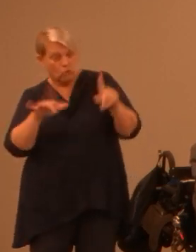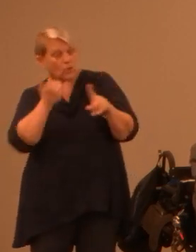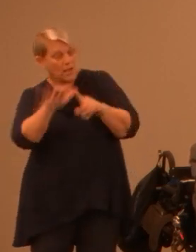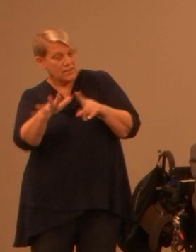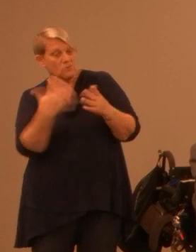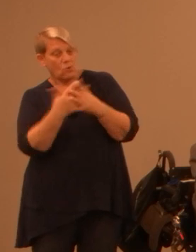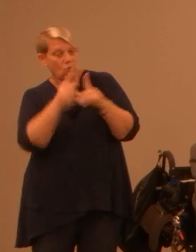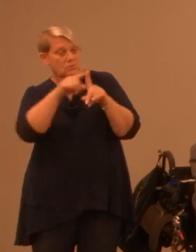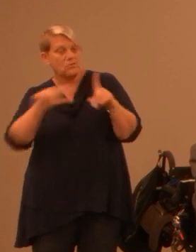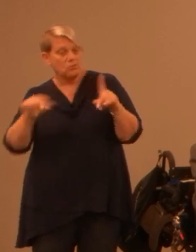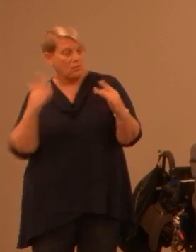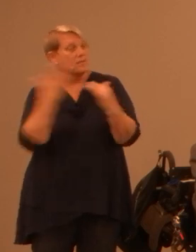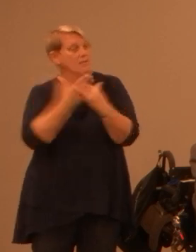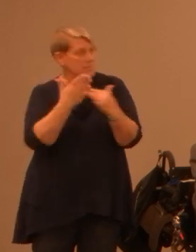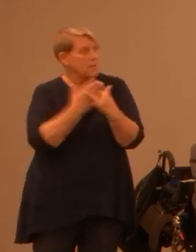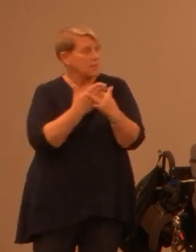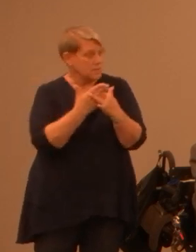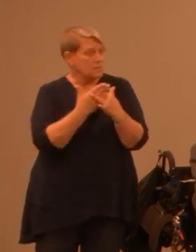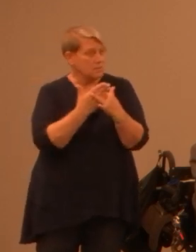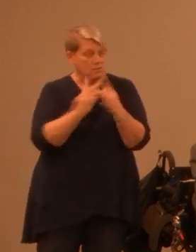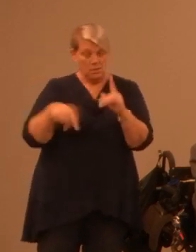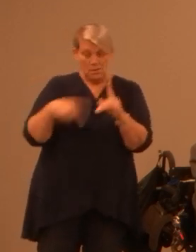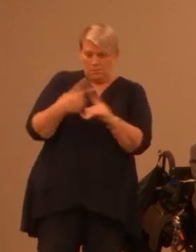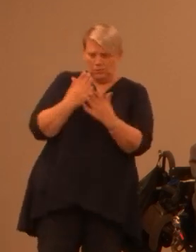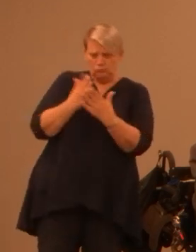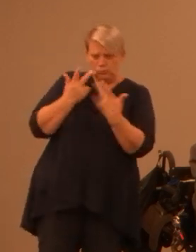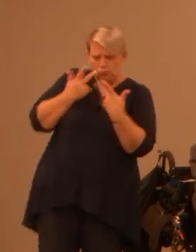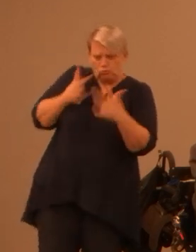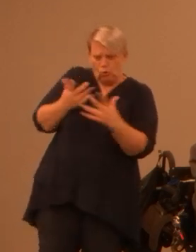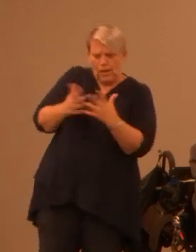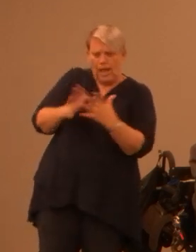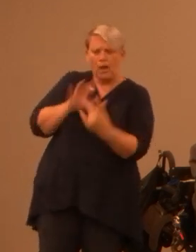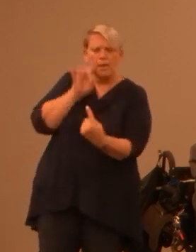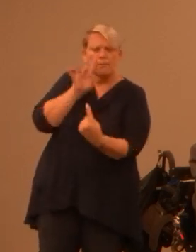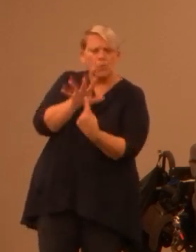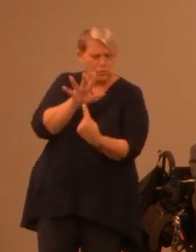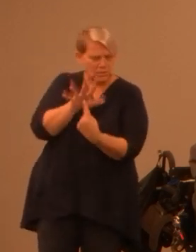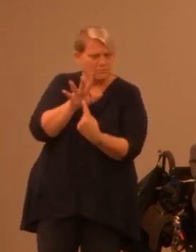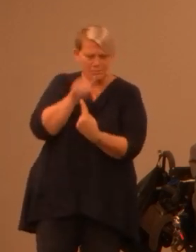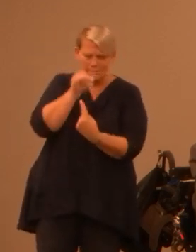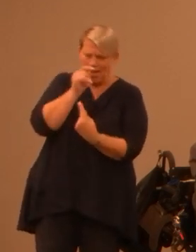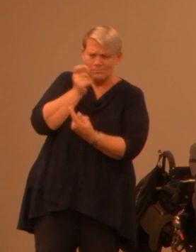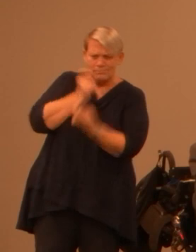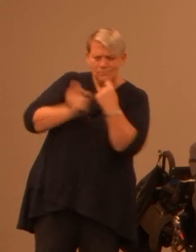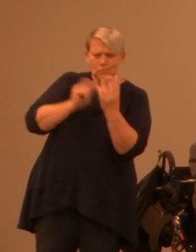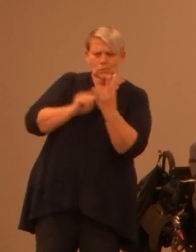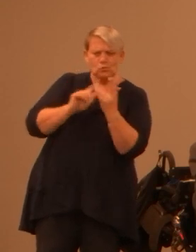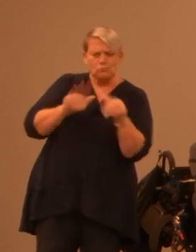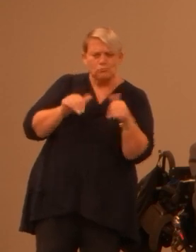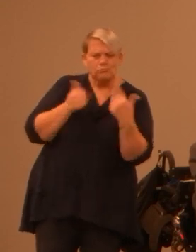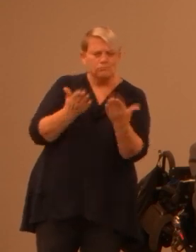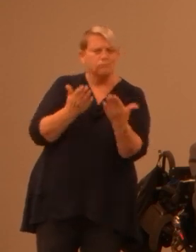accessibility and really demonstrate how important it can be to provide equitable